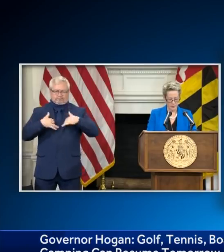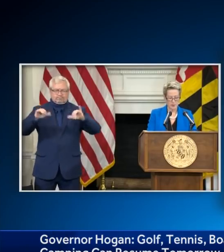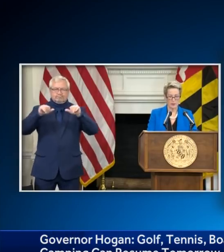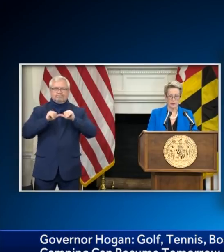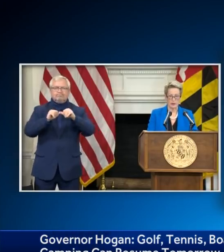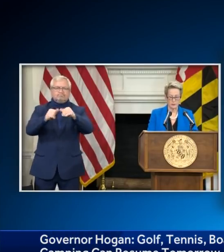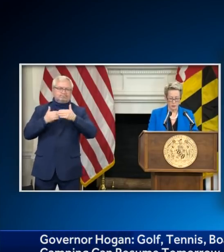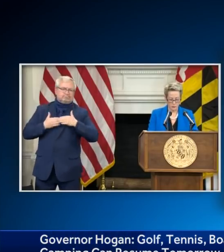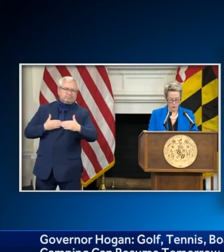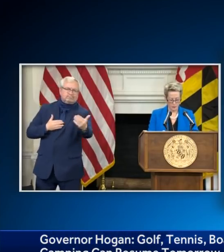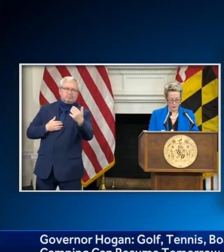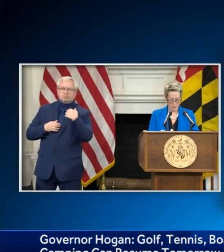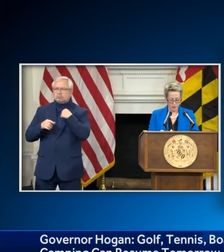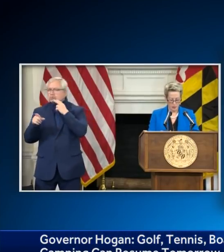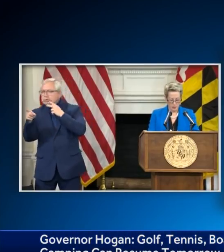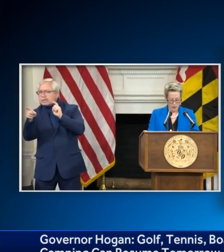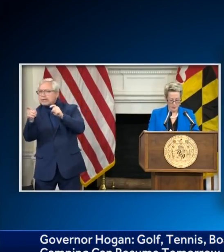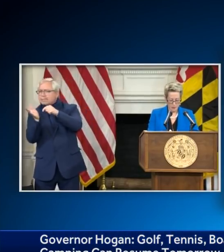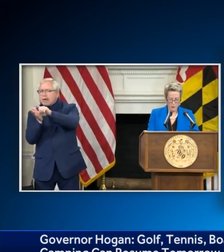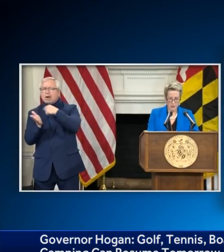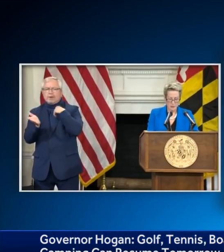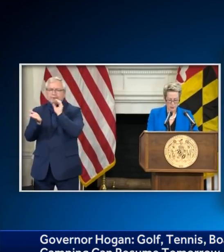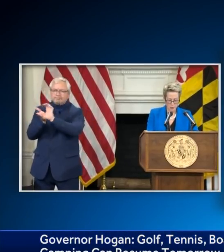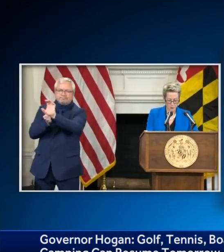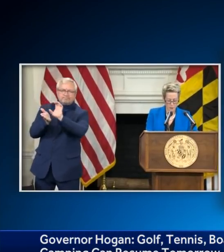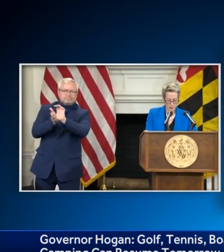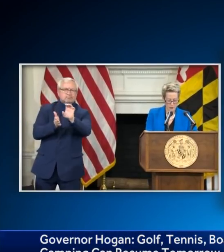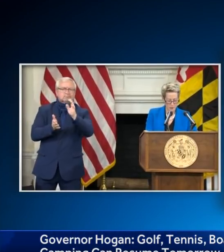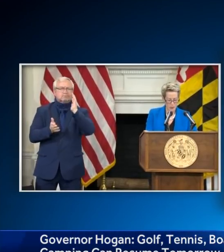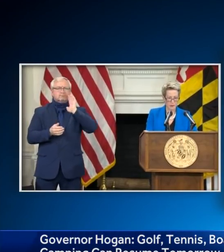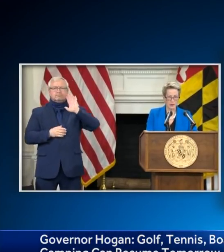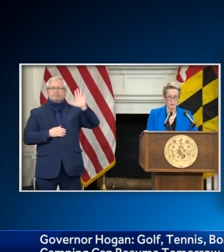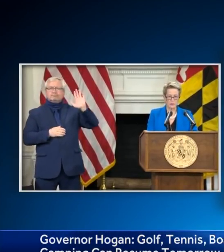THIS MONUMENTAL EFFORT COMPLETED THE FIRST ROUND OF INVOICE PROCESSING.